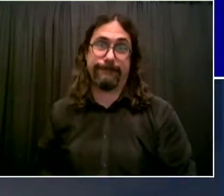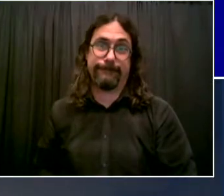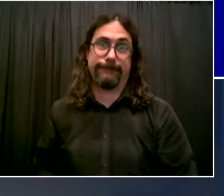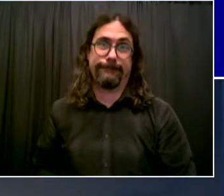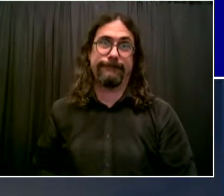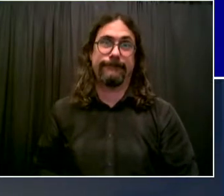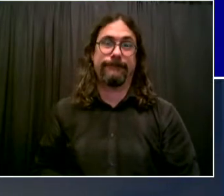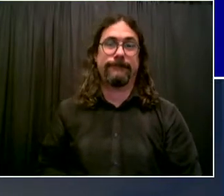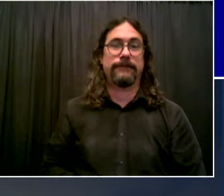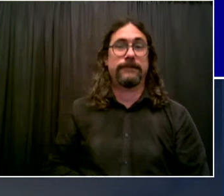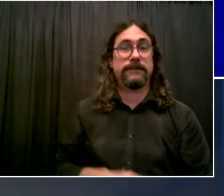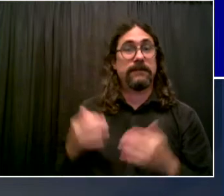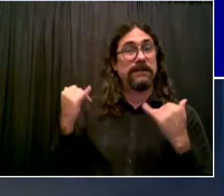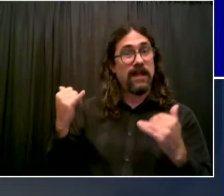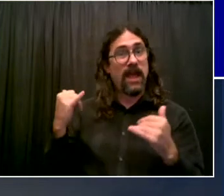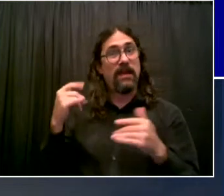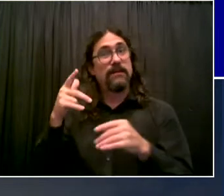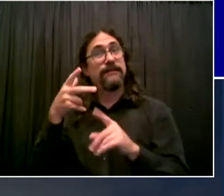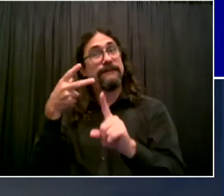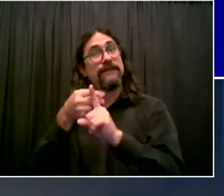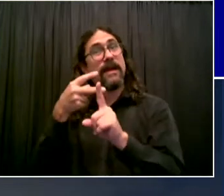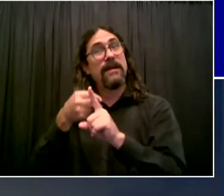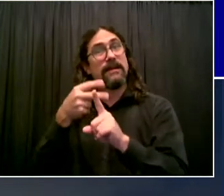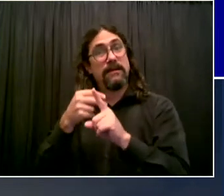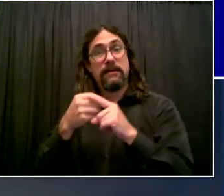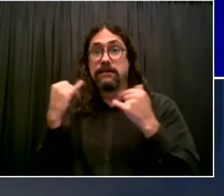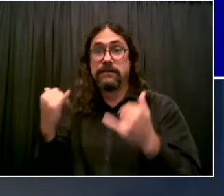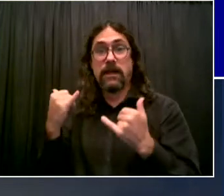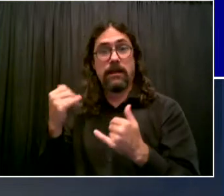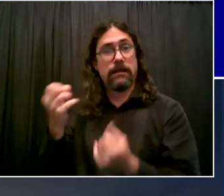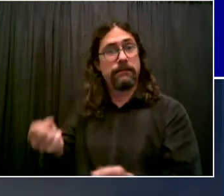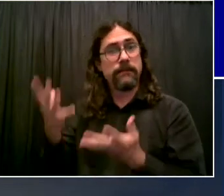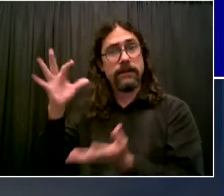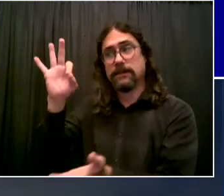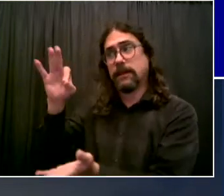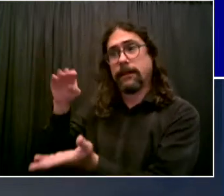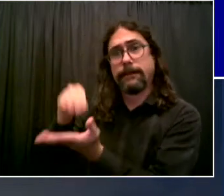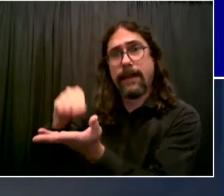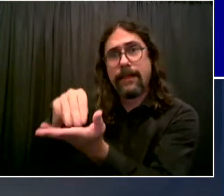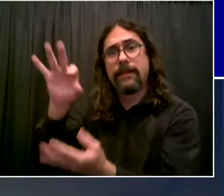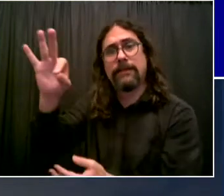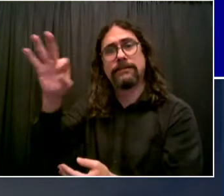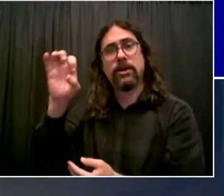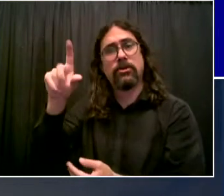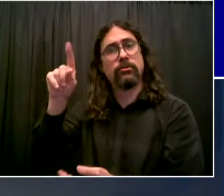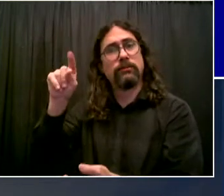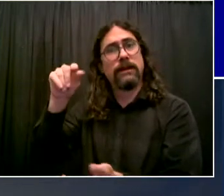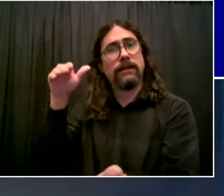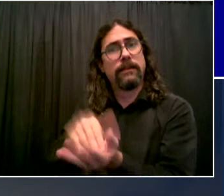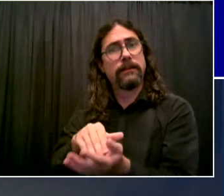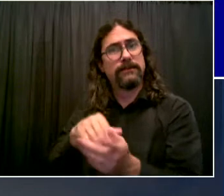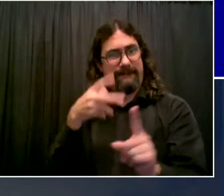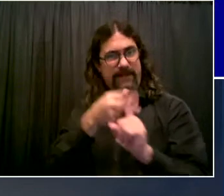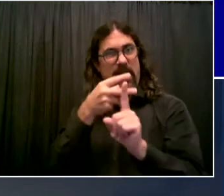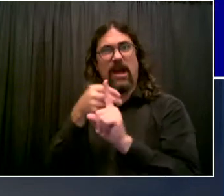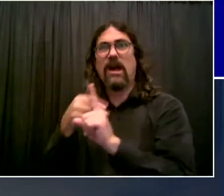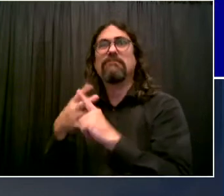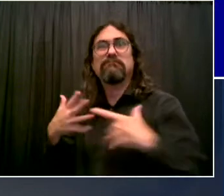ALL MADE POSSIBLE BECAUE S OVF ACCINATIONS. THE REASON WE EVEN HAVE RECOVERY AND CAN VEEN HAVE